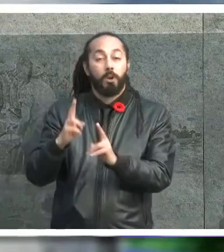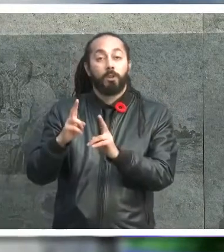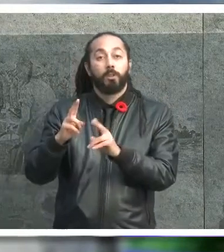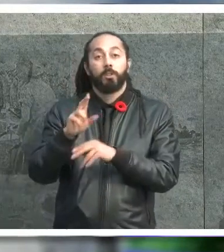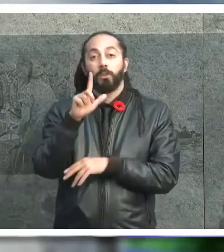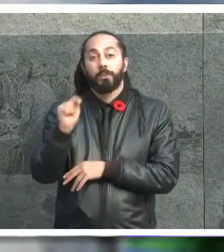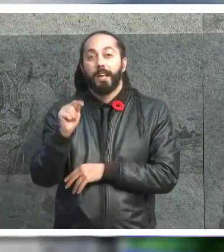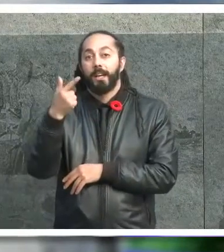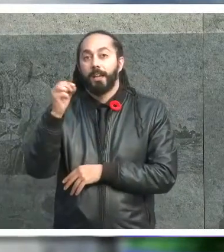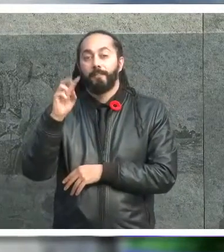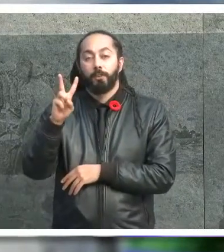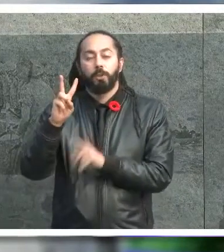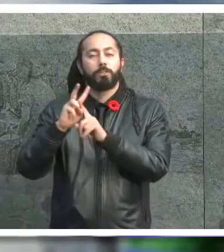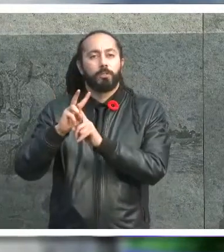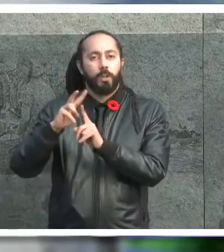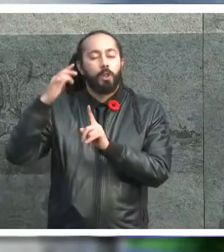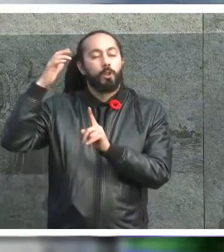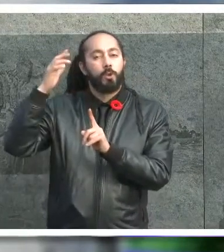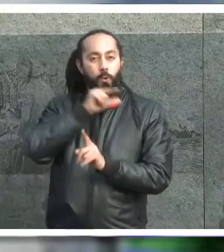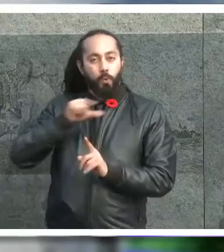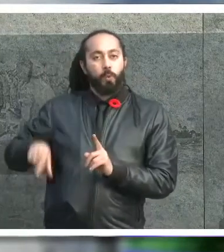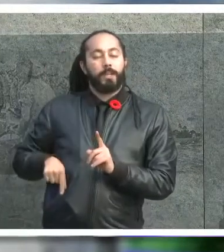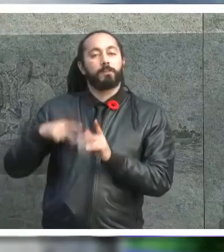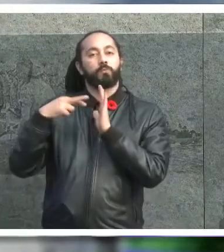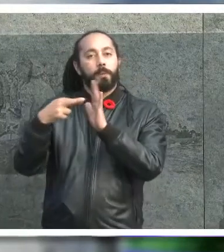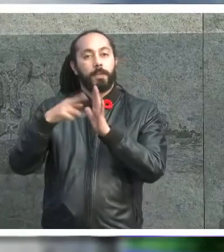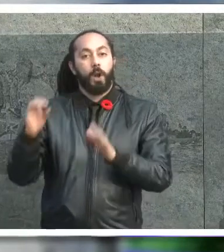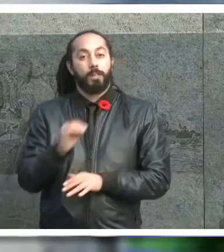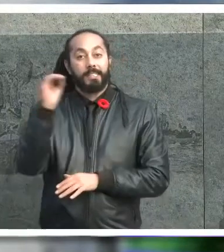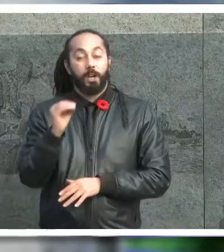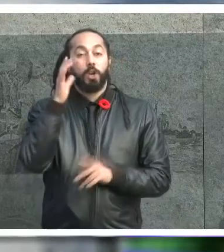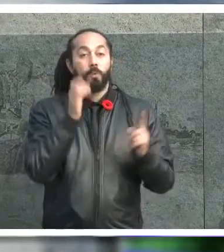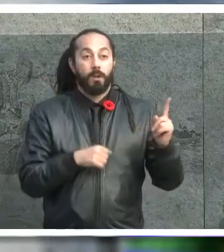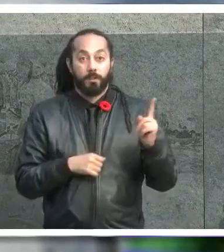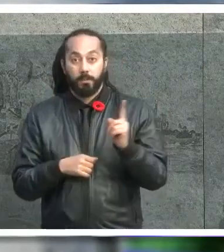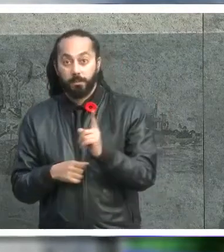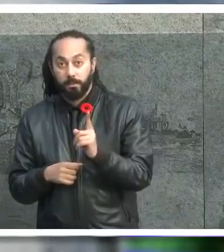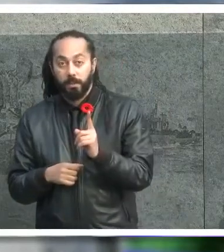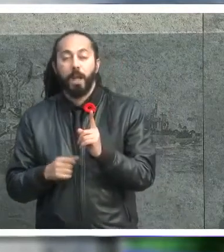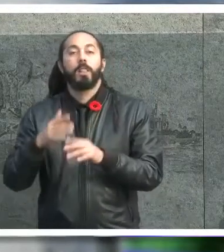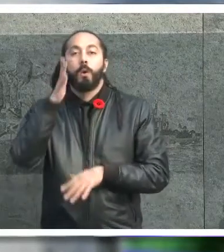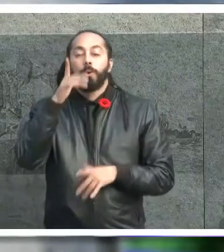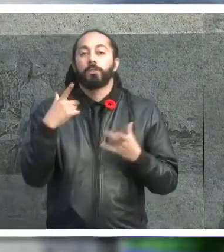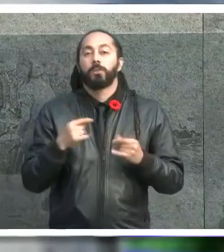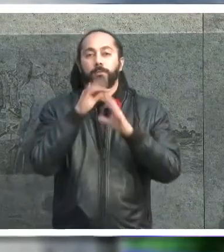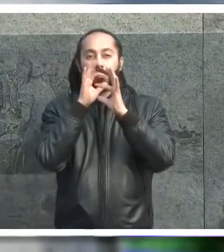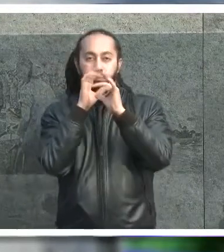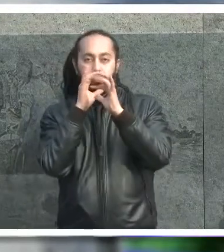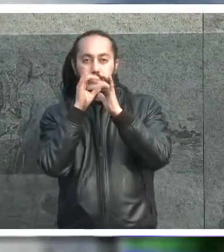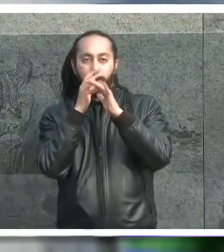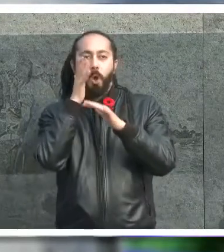make their way towards a memorial. Upon the arrival of her honour Lieutenant Governor the Queen's representative on Ontario